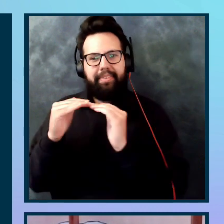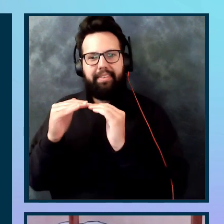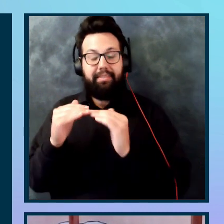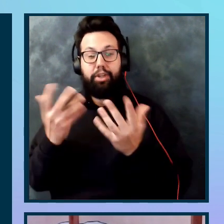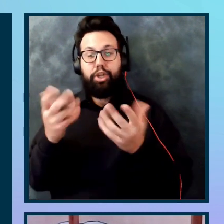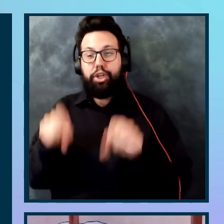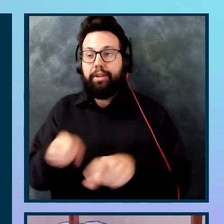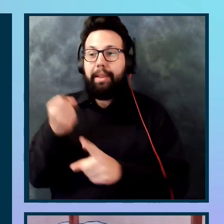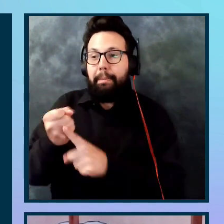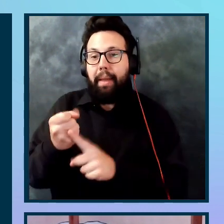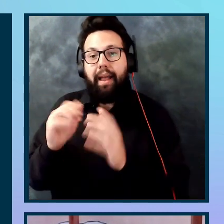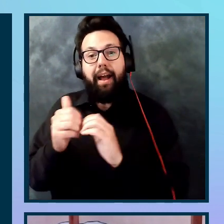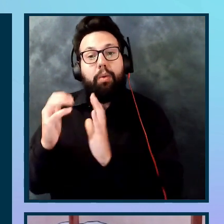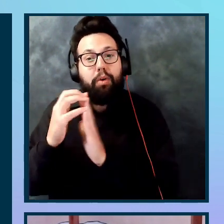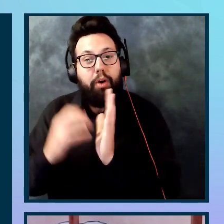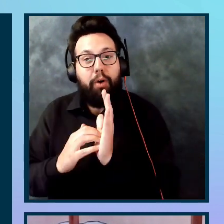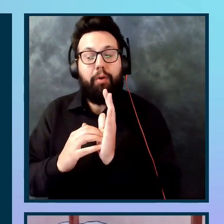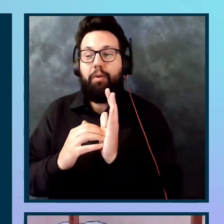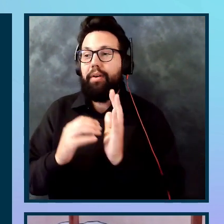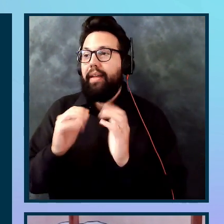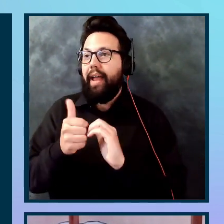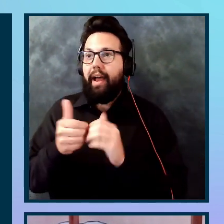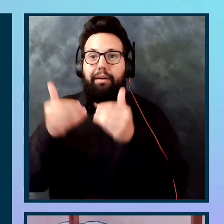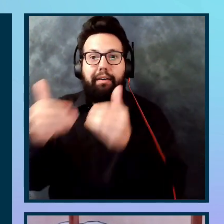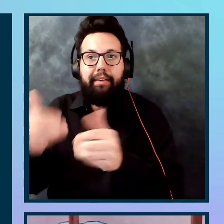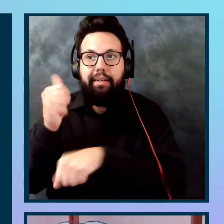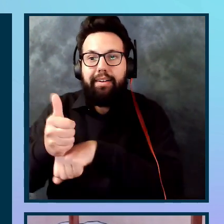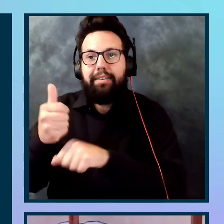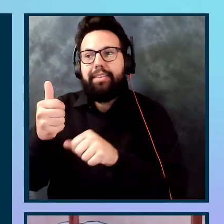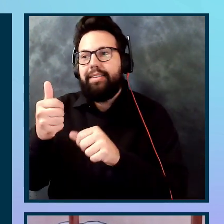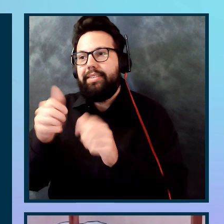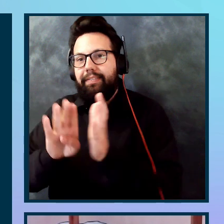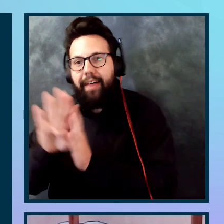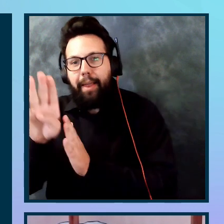They code it wrong. They get a few things wrong. The stakeholder comes back and says, "No, no, no, no.